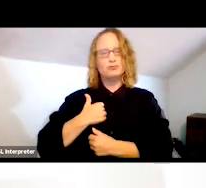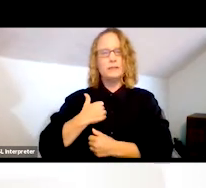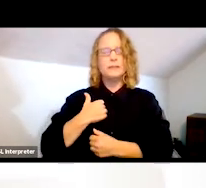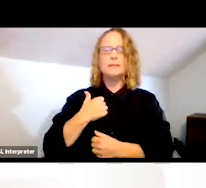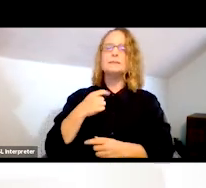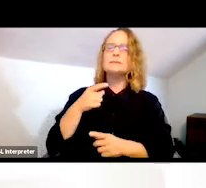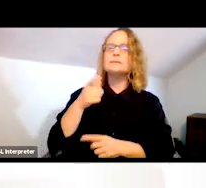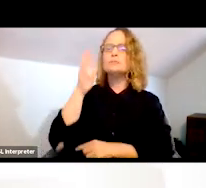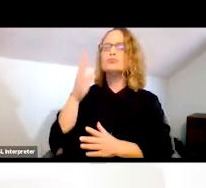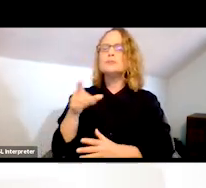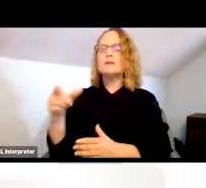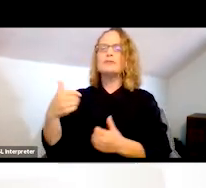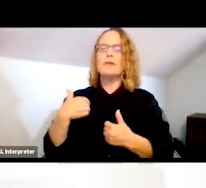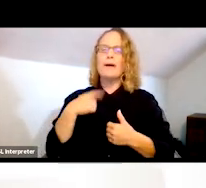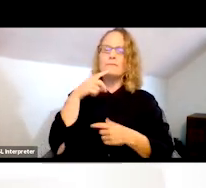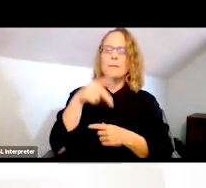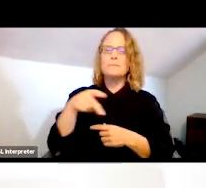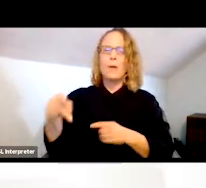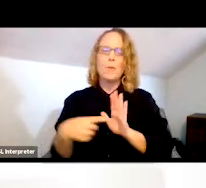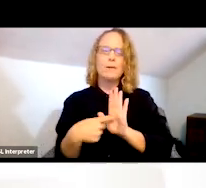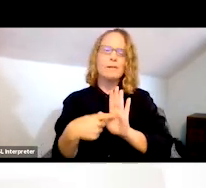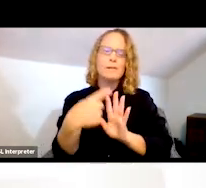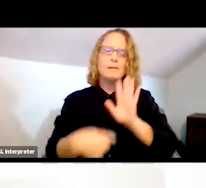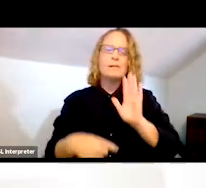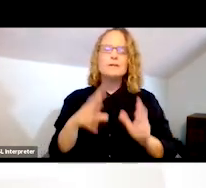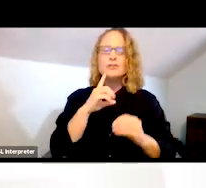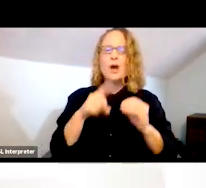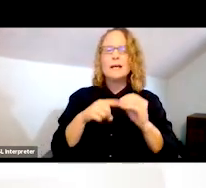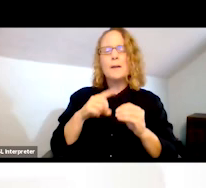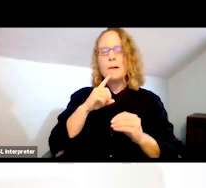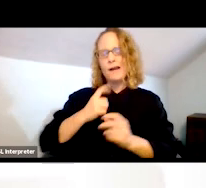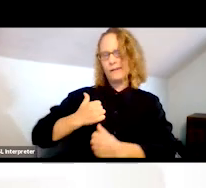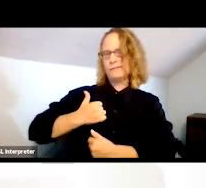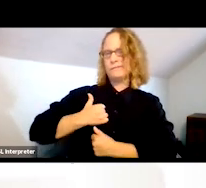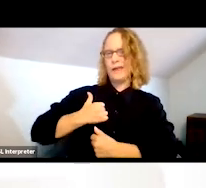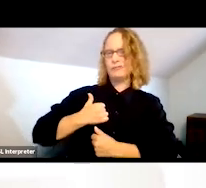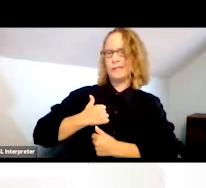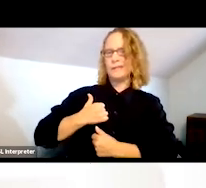So it wasn't something that really was something that I would consider to be out of the norm at the time.